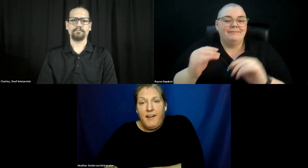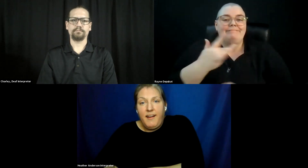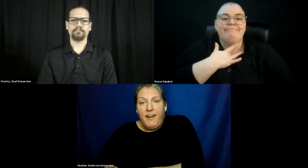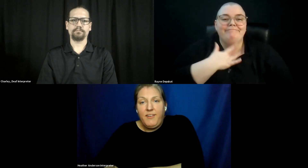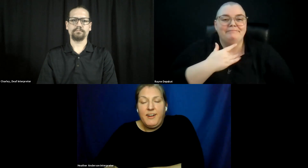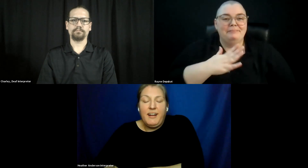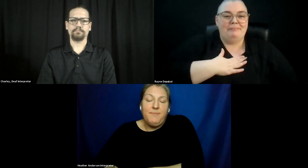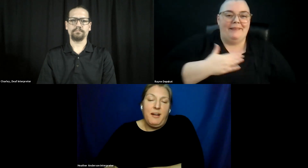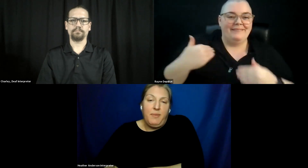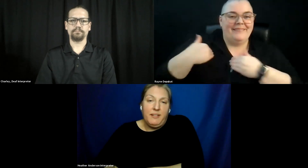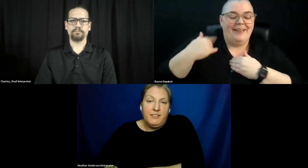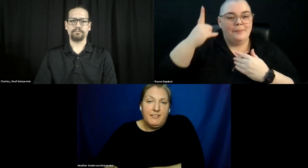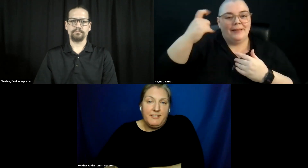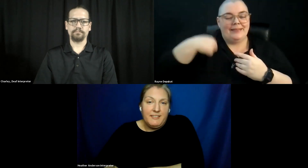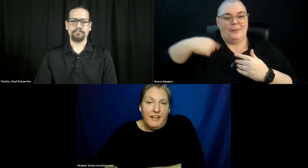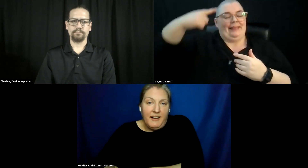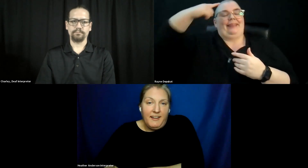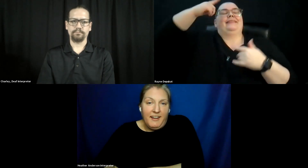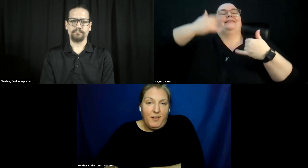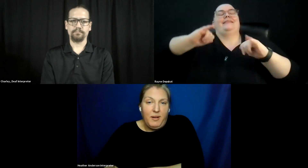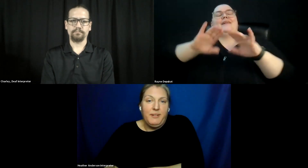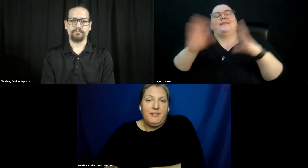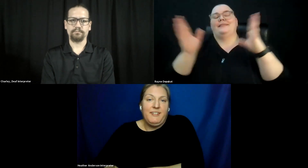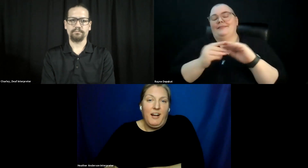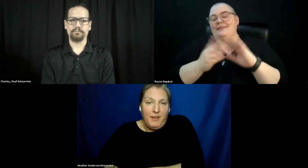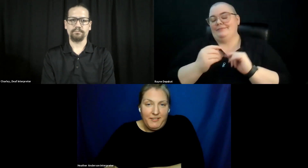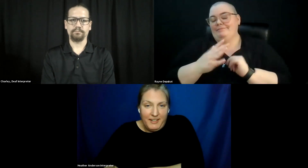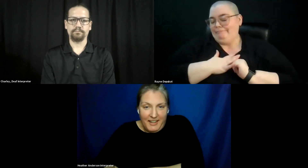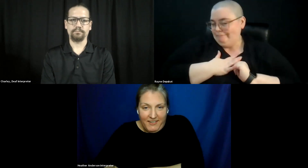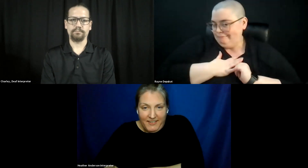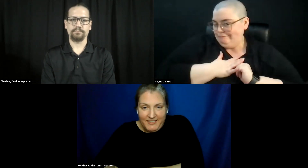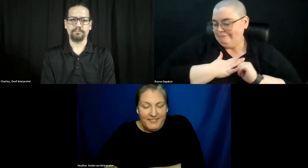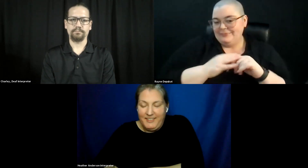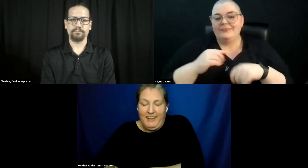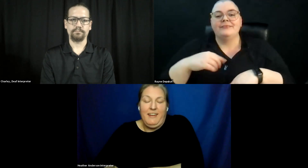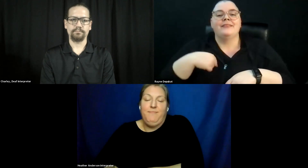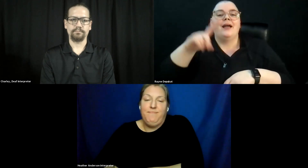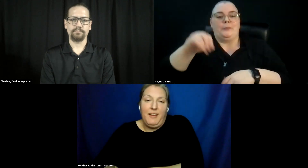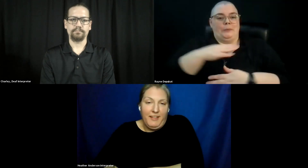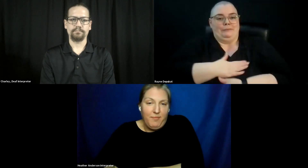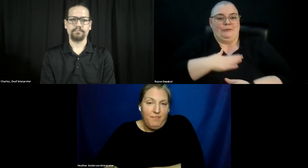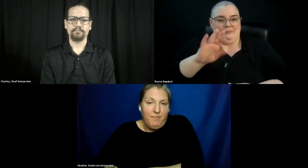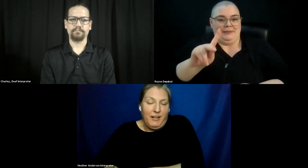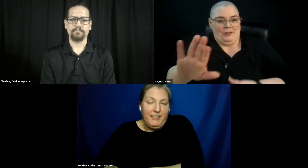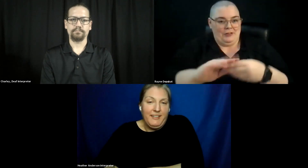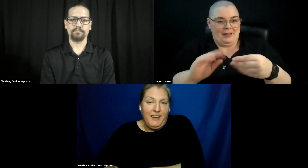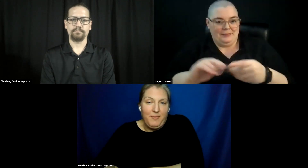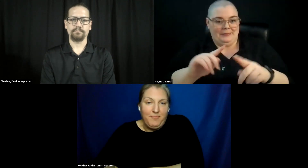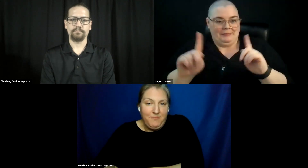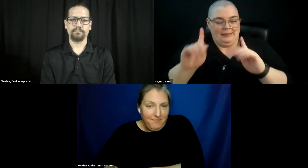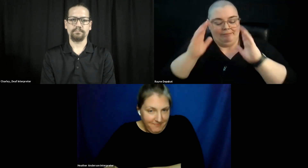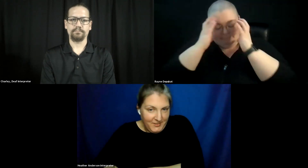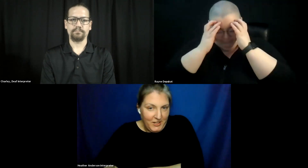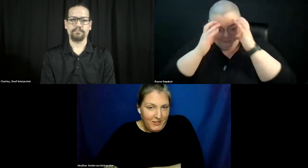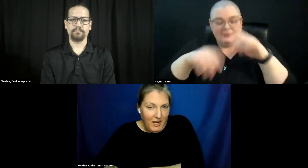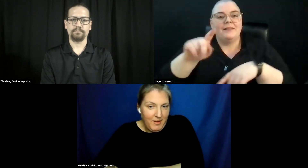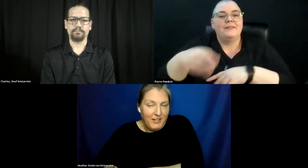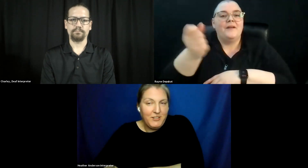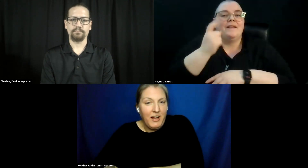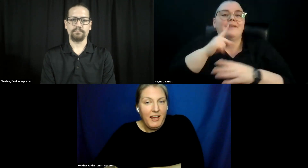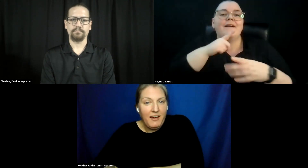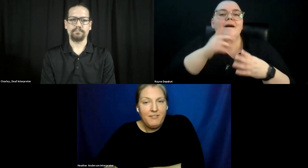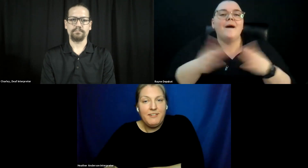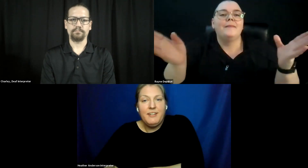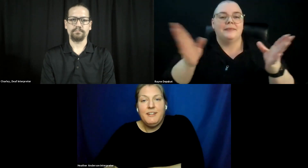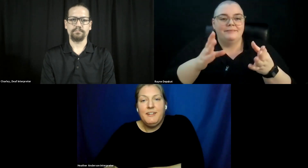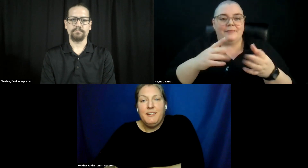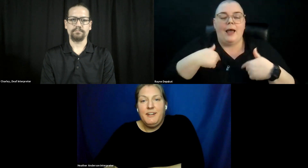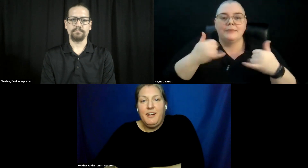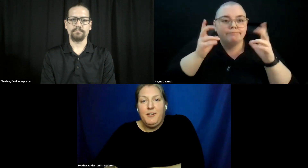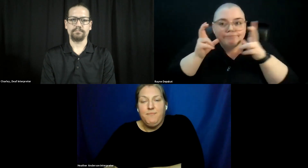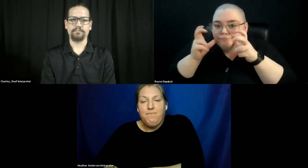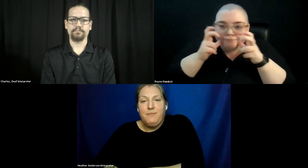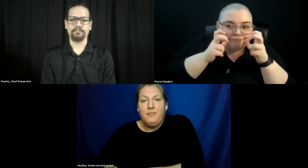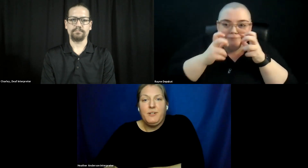Oh, my apologies. This is not public comment right now I was, I let Bonnie share her comment I should not have.